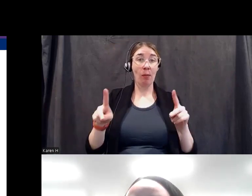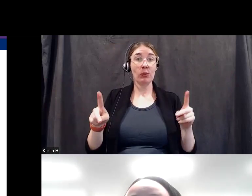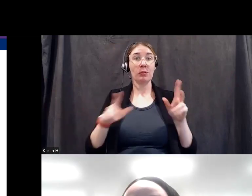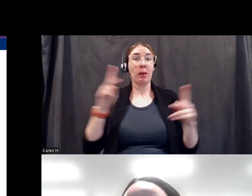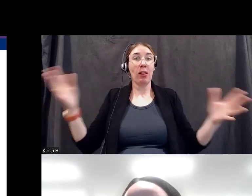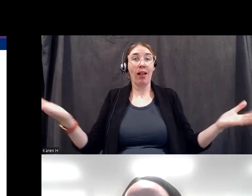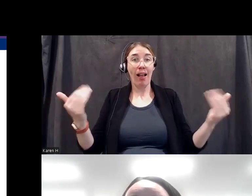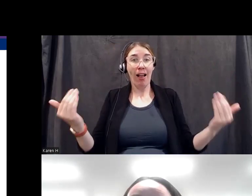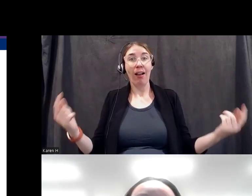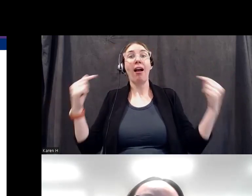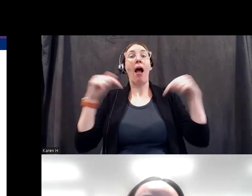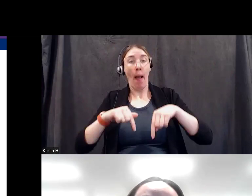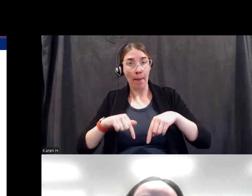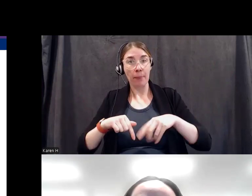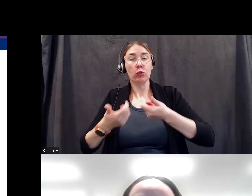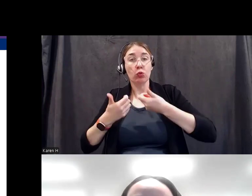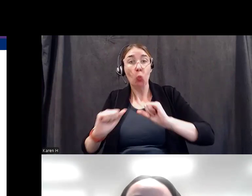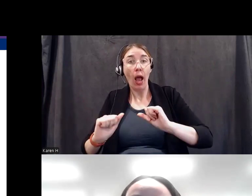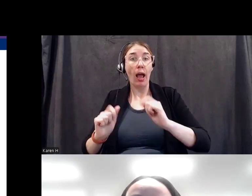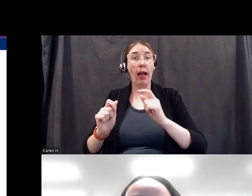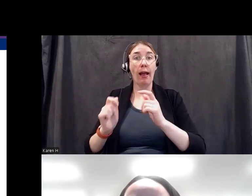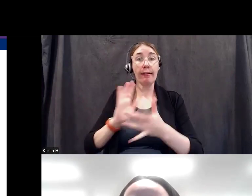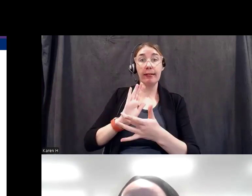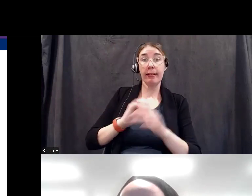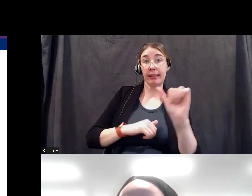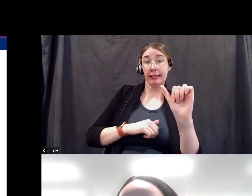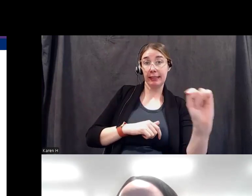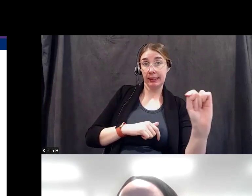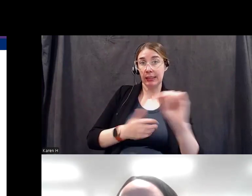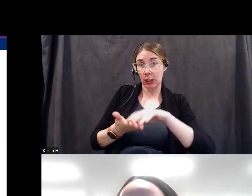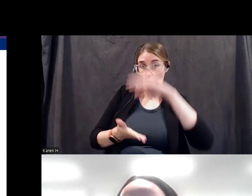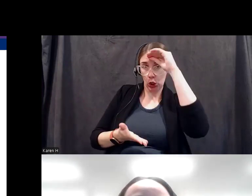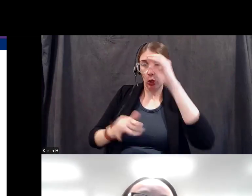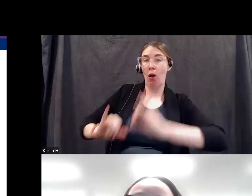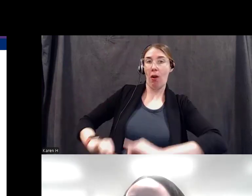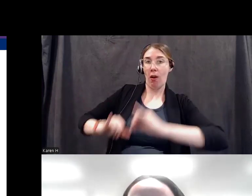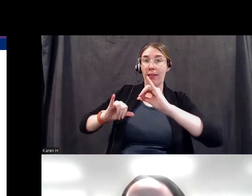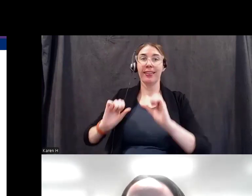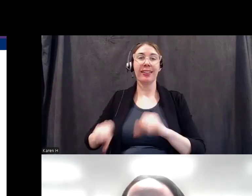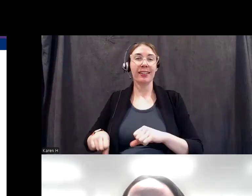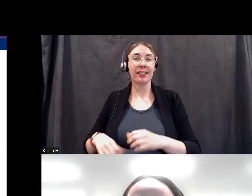try out different things, learn about assistive technology because not -- in any form of life,